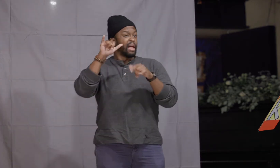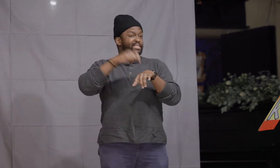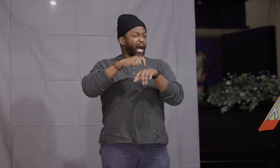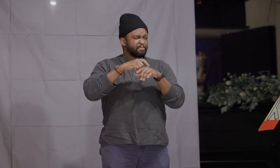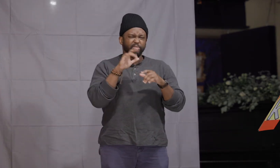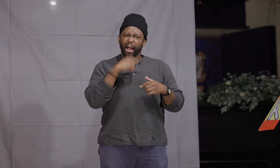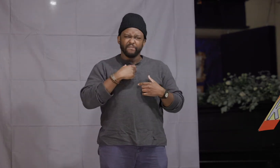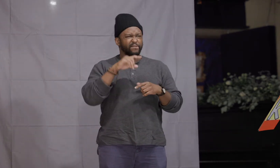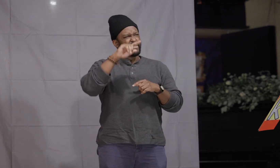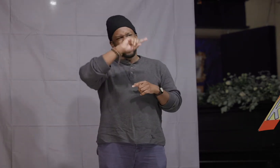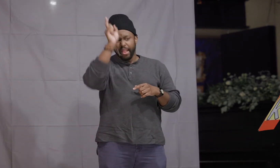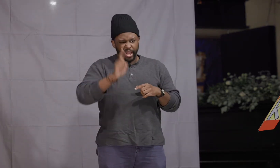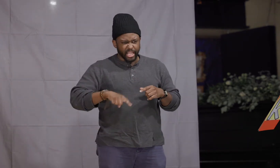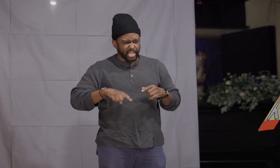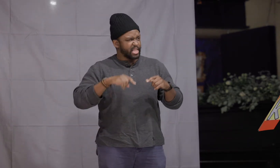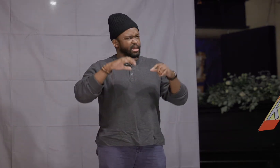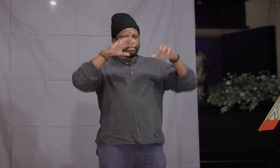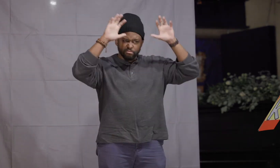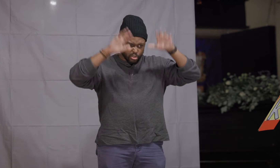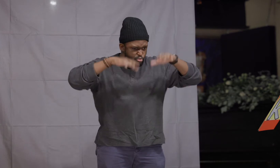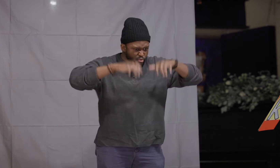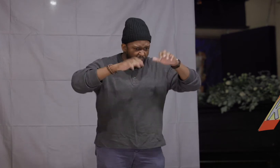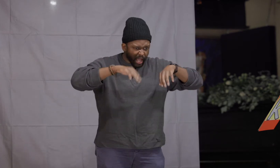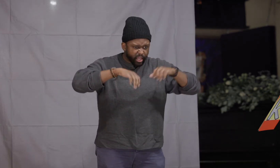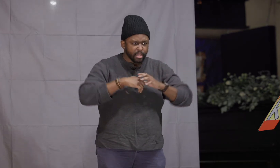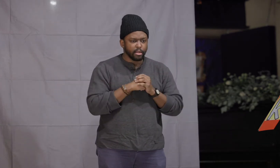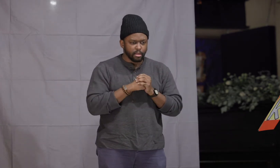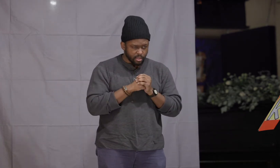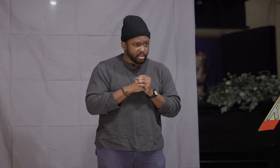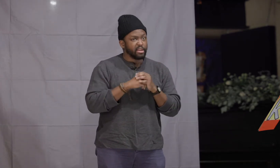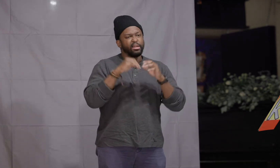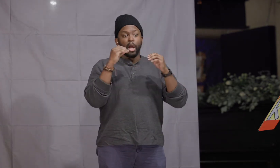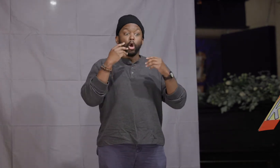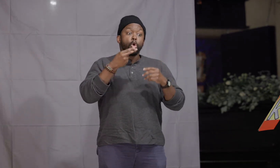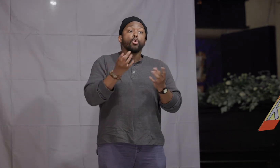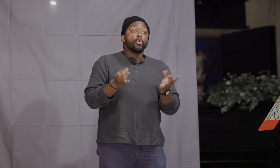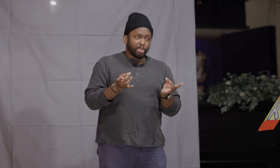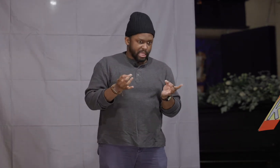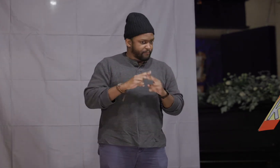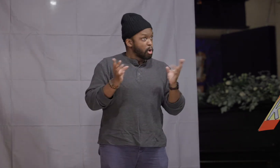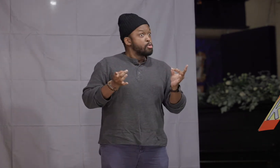The weather was a mixed bag. It's typically very humid in Charleston,